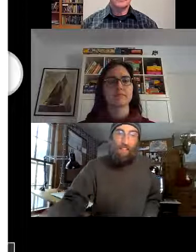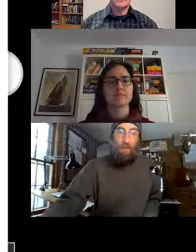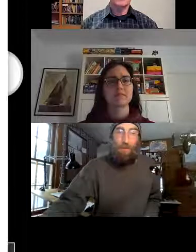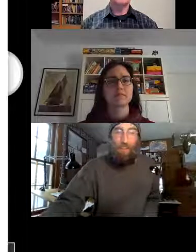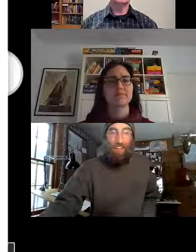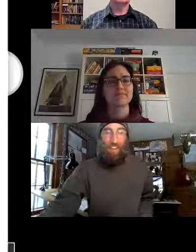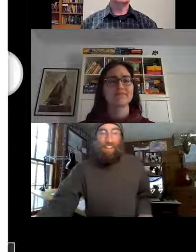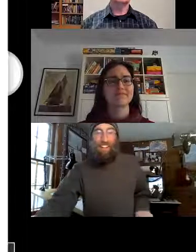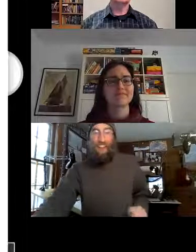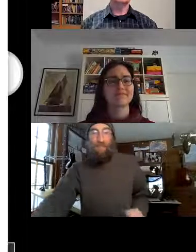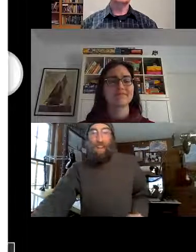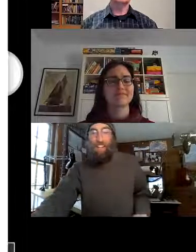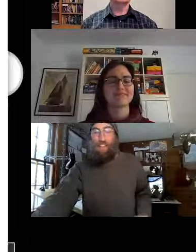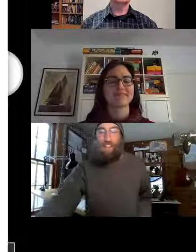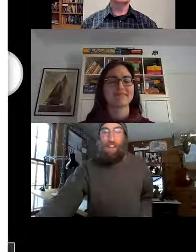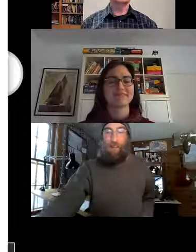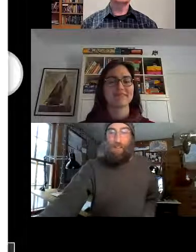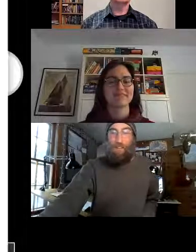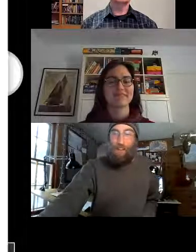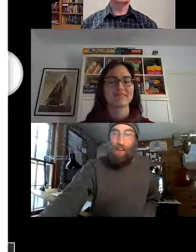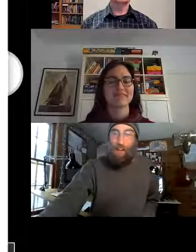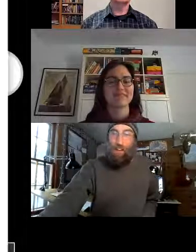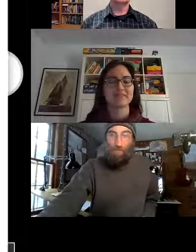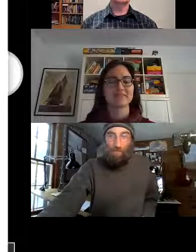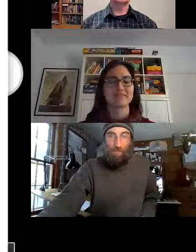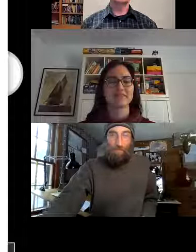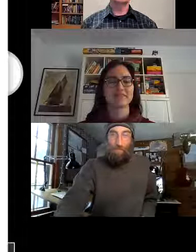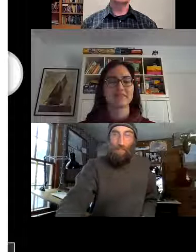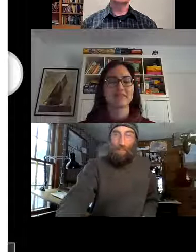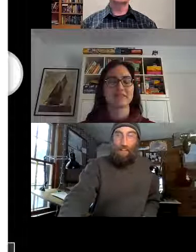in school, take advantage of this opportunity you have!